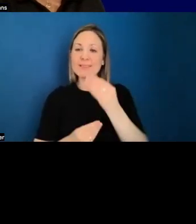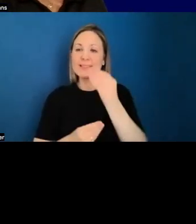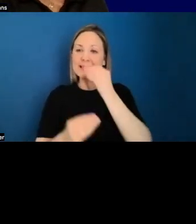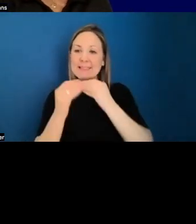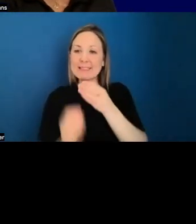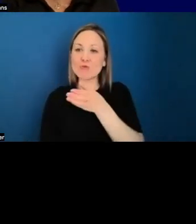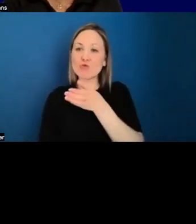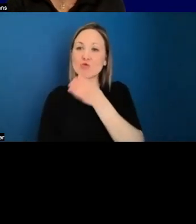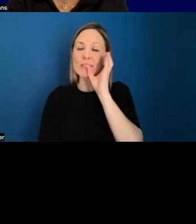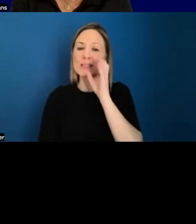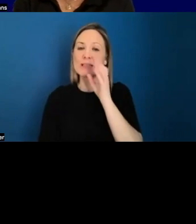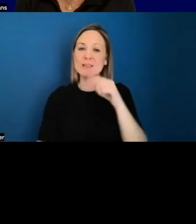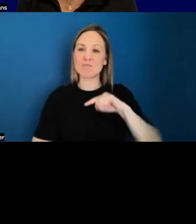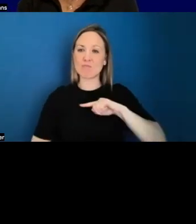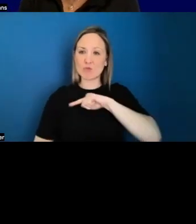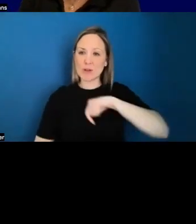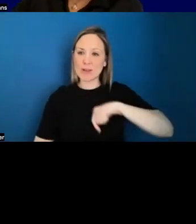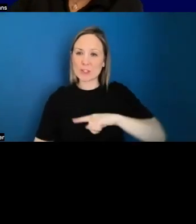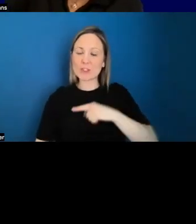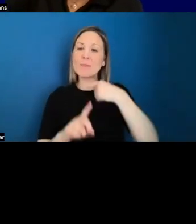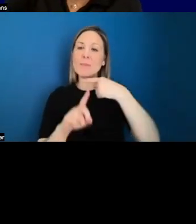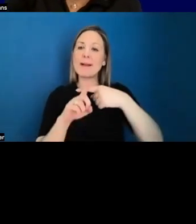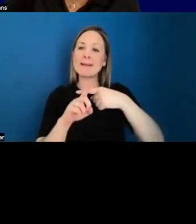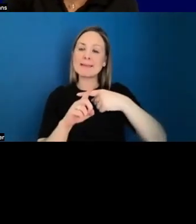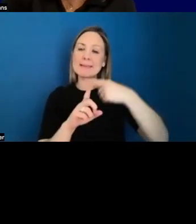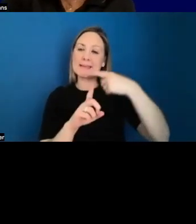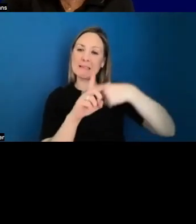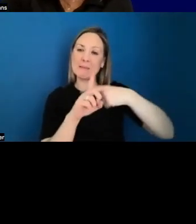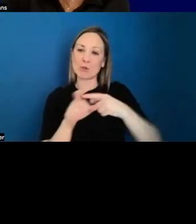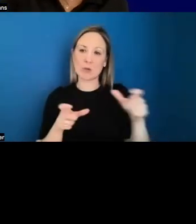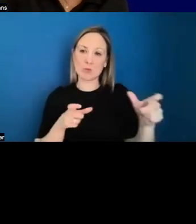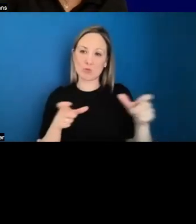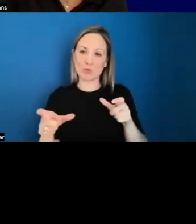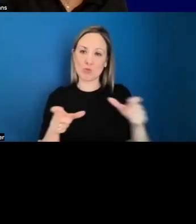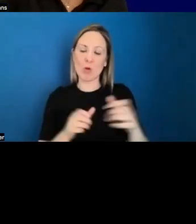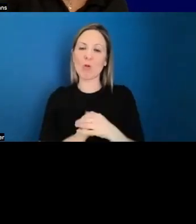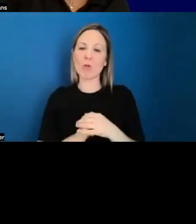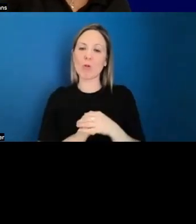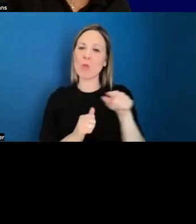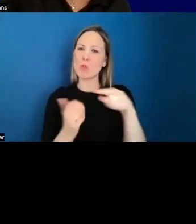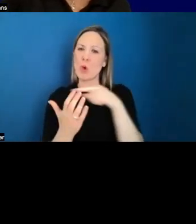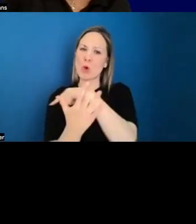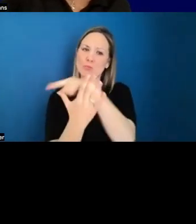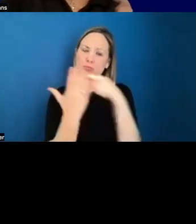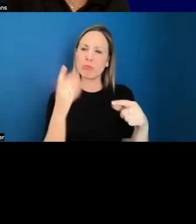digestion and temperature control". These difficulties or internal sensations